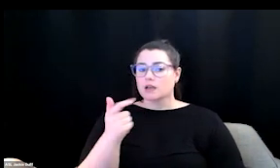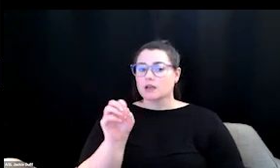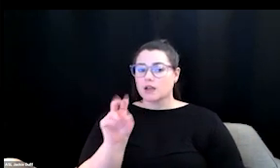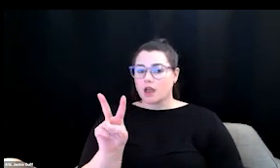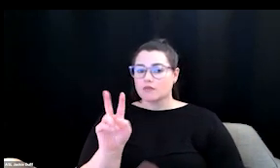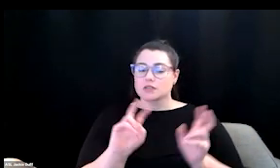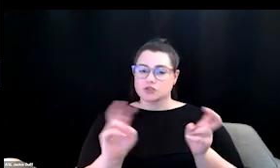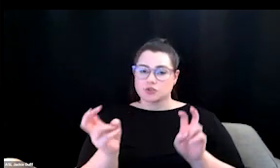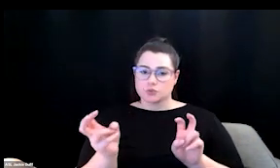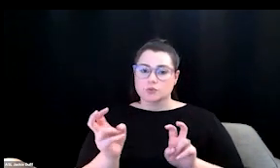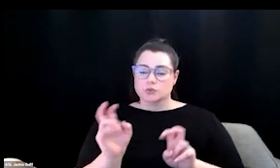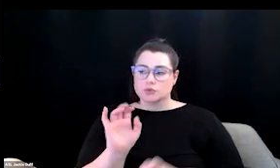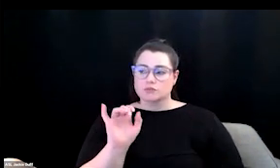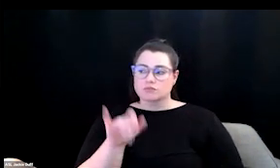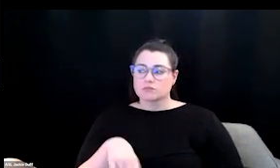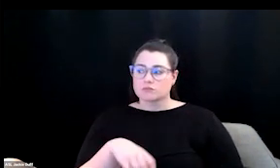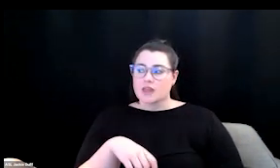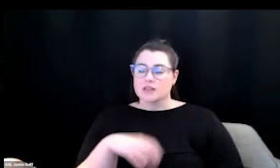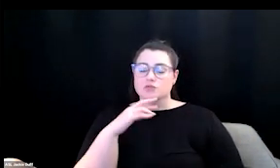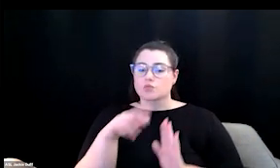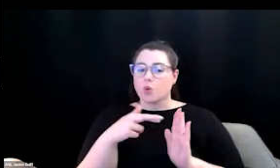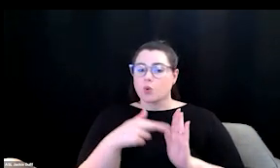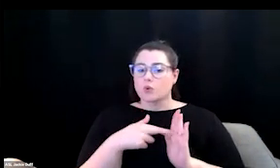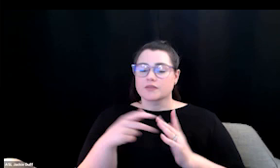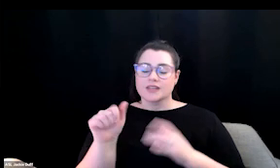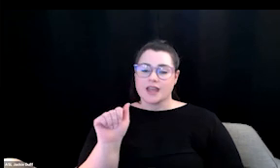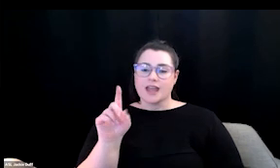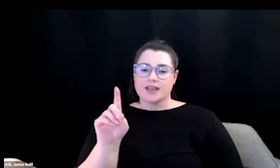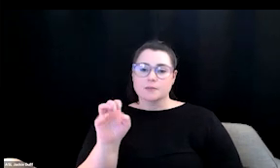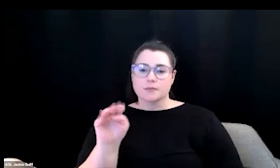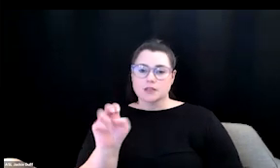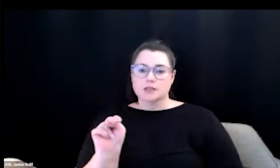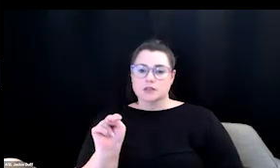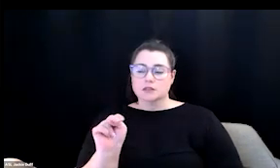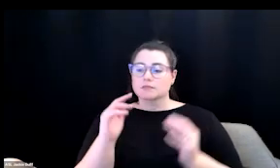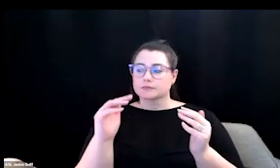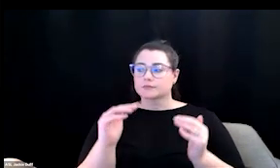And that's the role of the administrator. For AORs, these are recommendations.